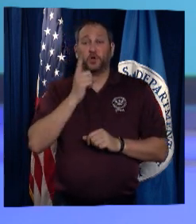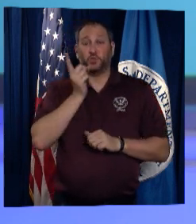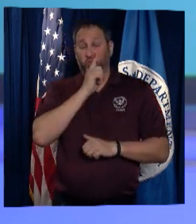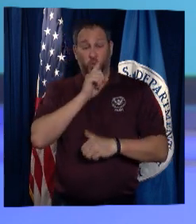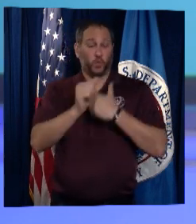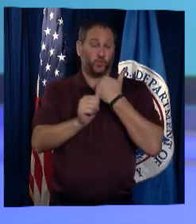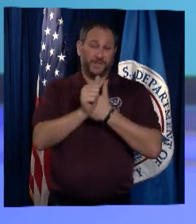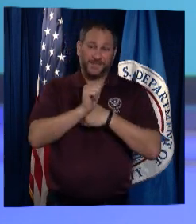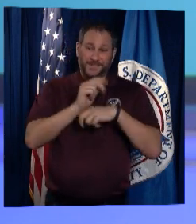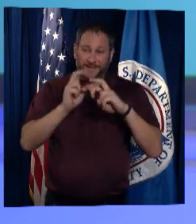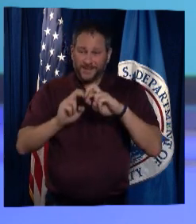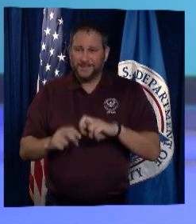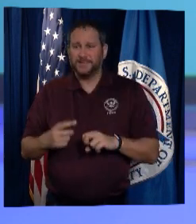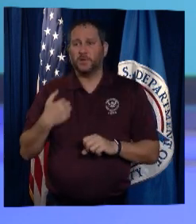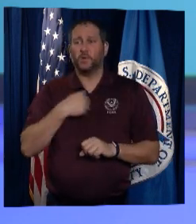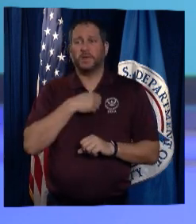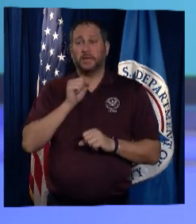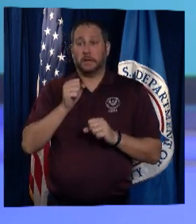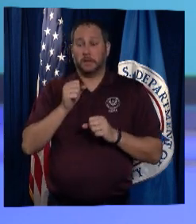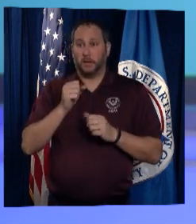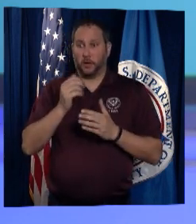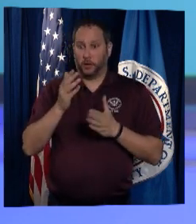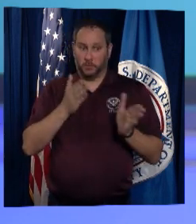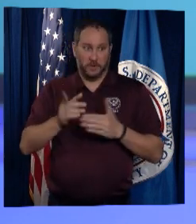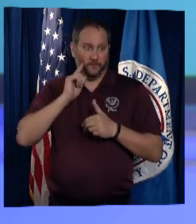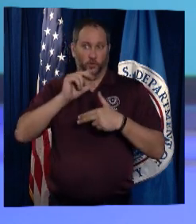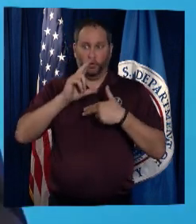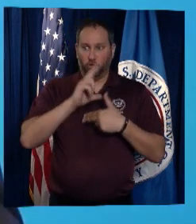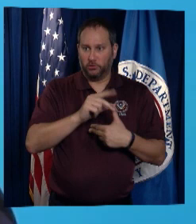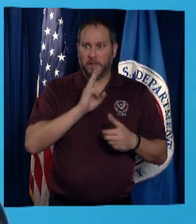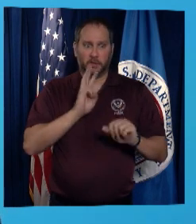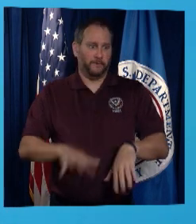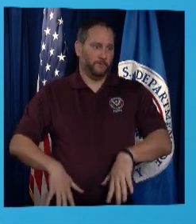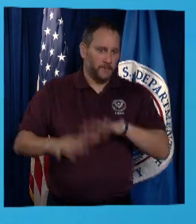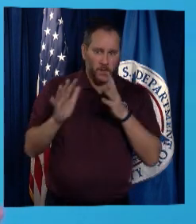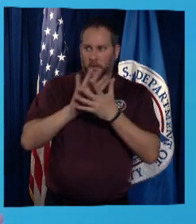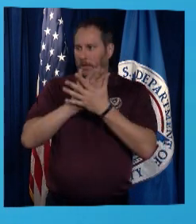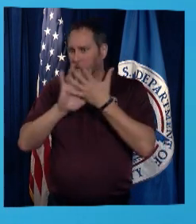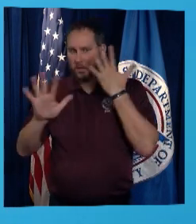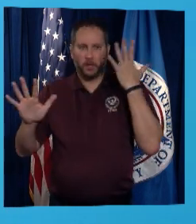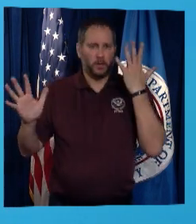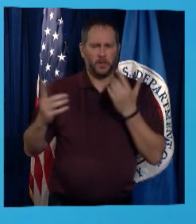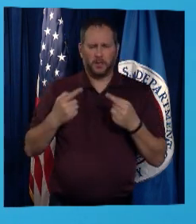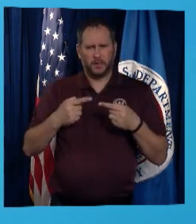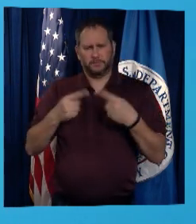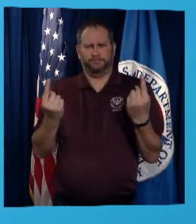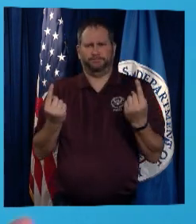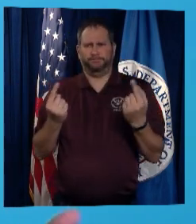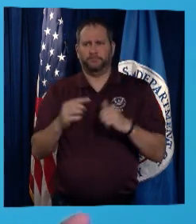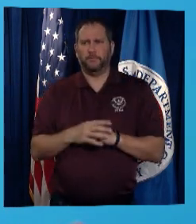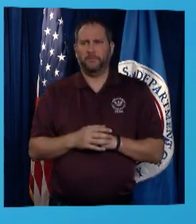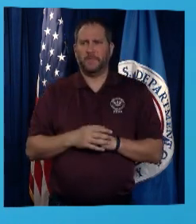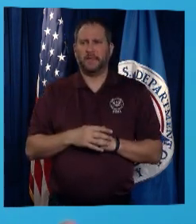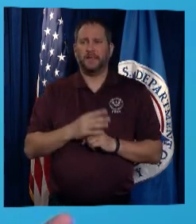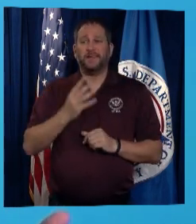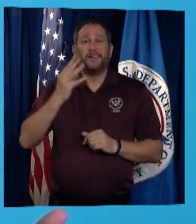ever gone out. Yes? Well let's prepare for a power outage. Now it doesn't matter whether the power outage was caused by a flood, fire,